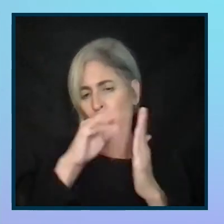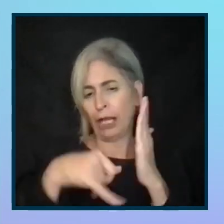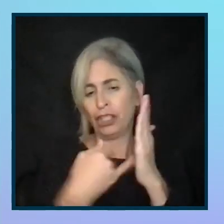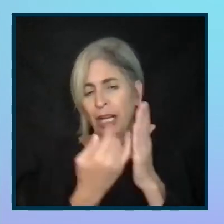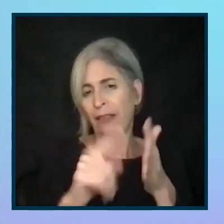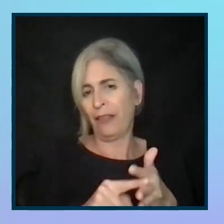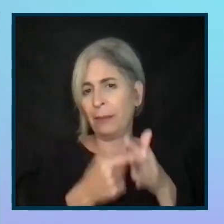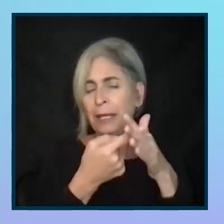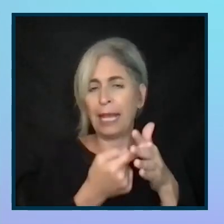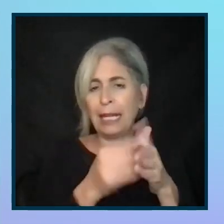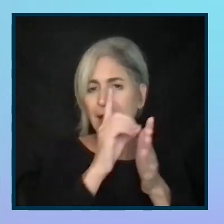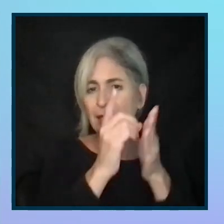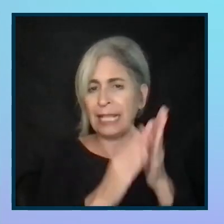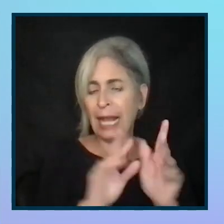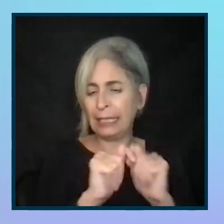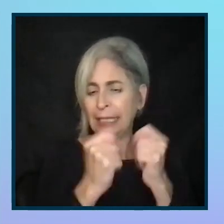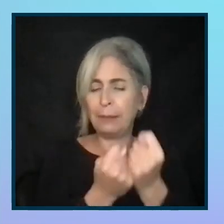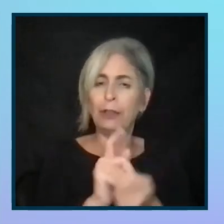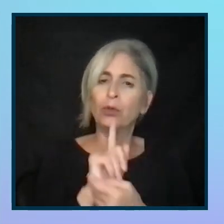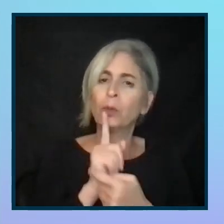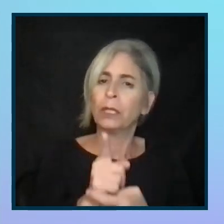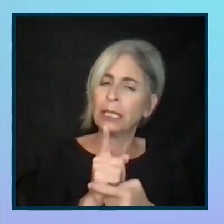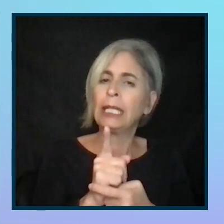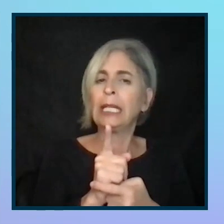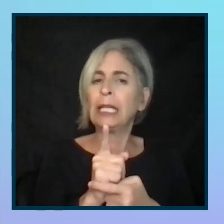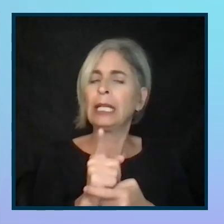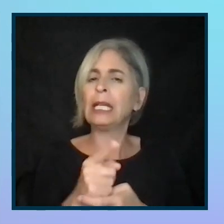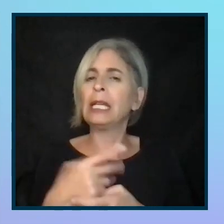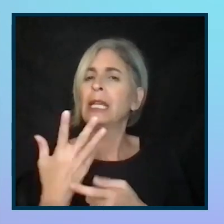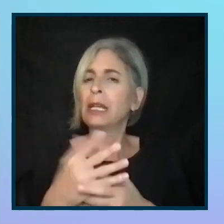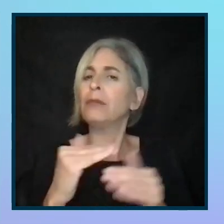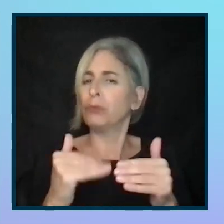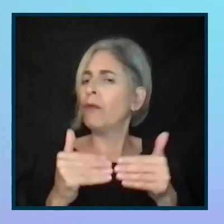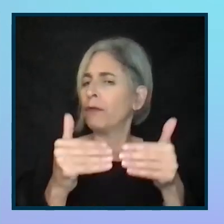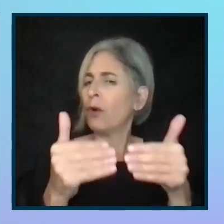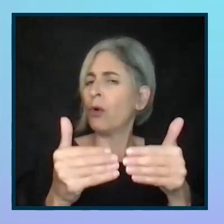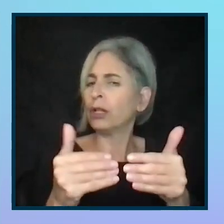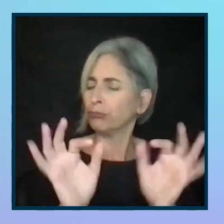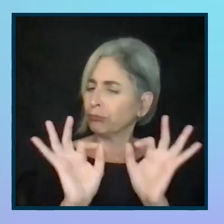So the Design Team has been really, I think, moving forward on that really well.